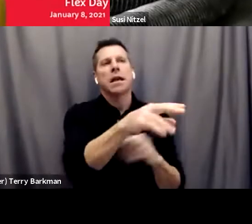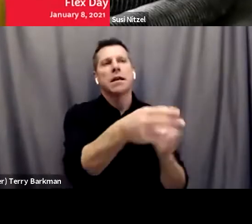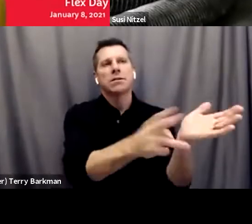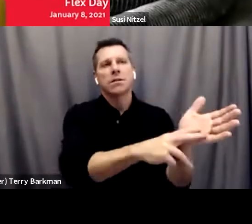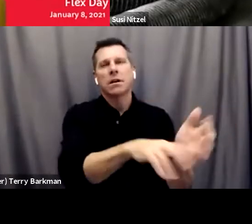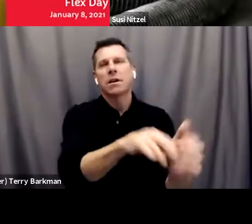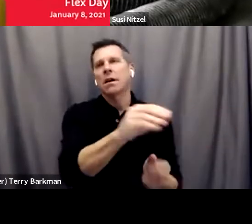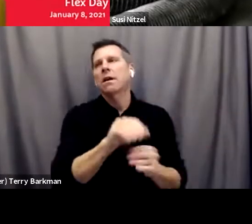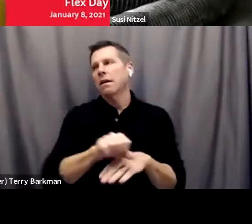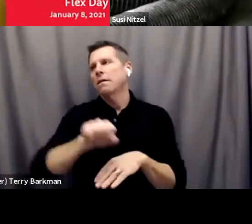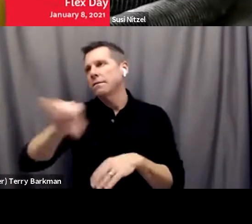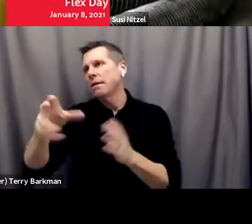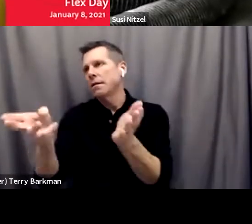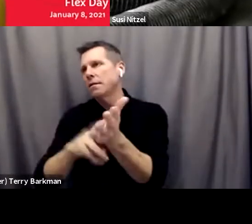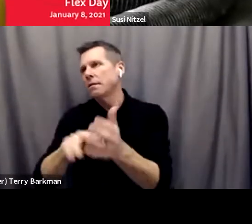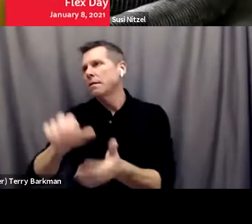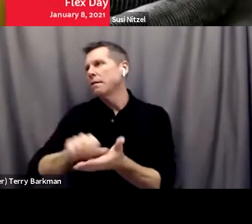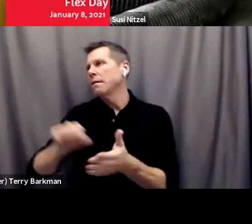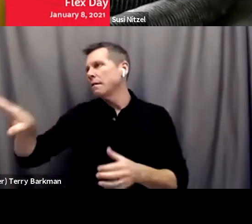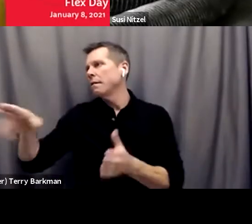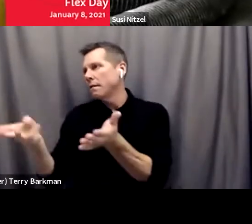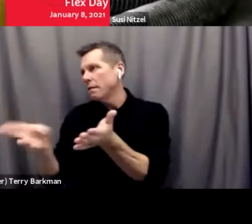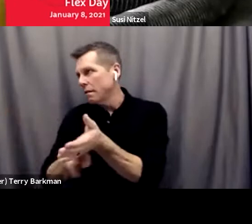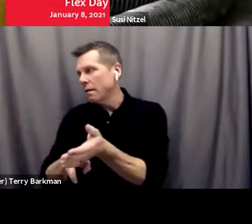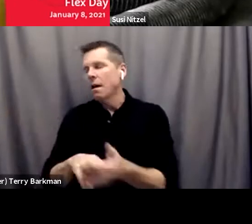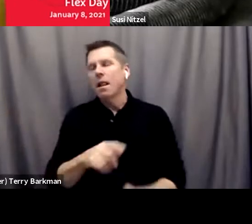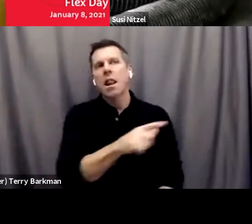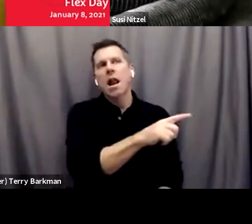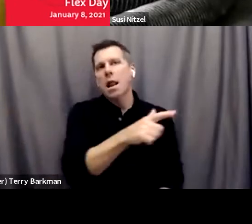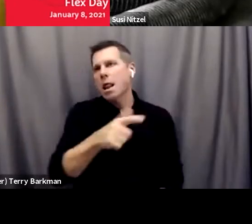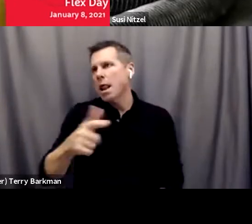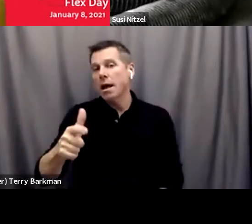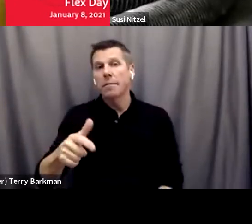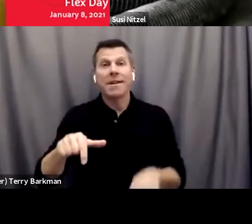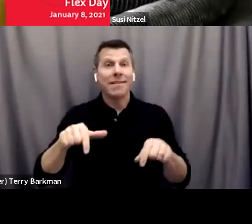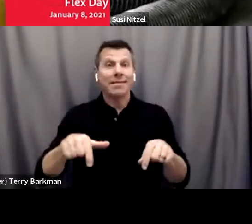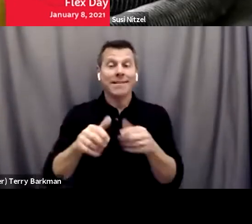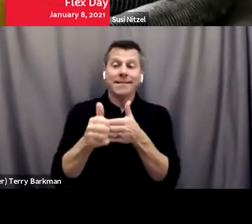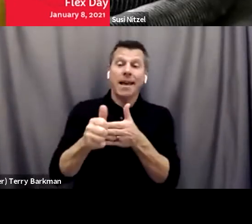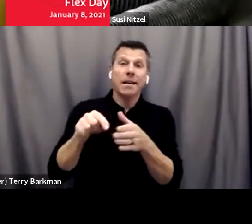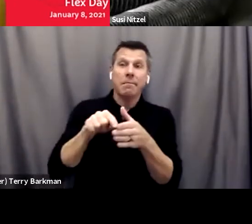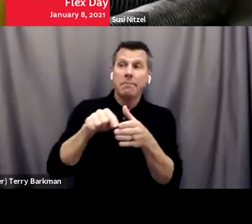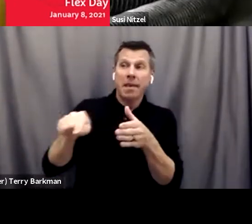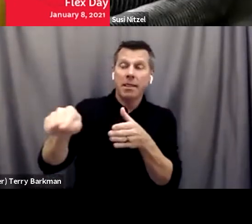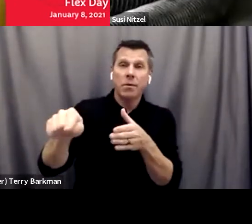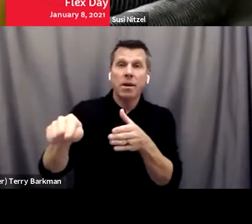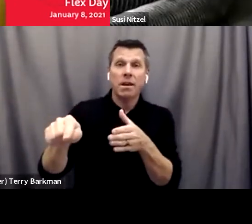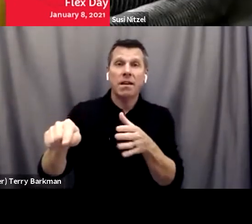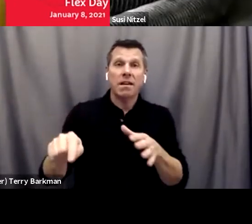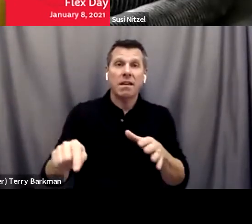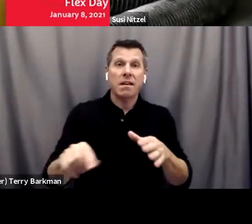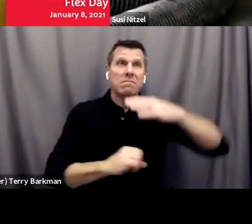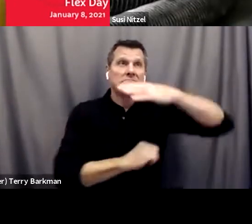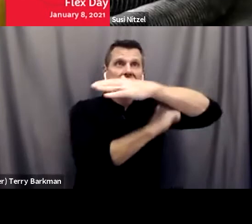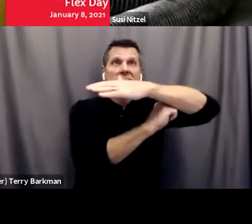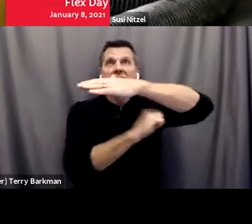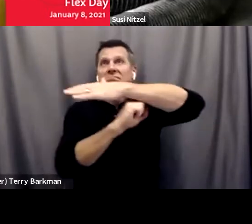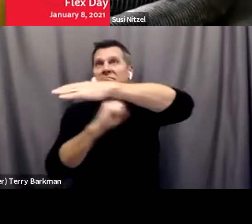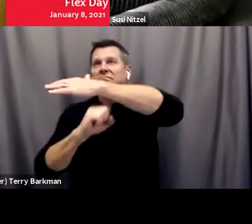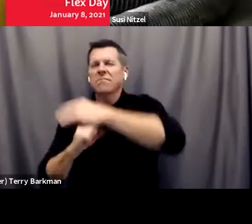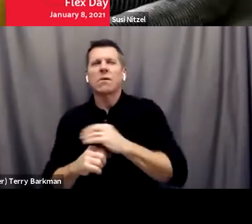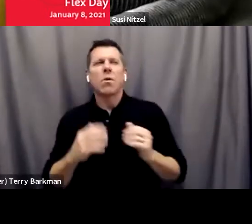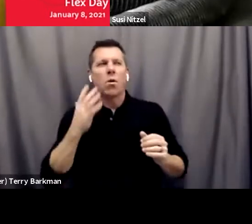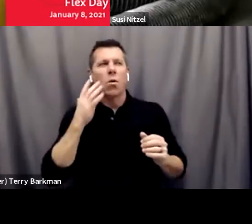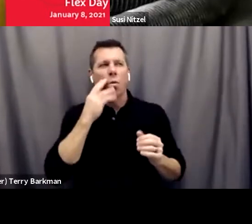more signatures. And this guided pathway framework has really helped me to understand why those signatures go, where they go, and